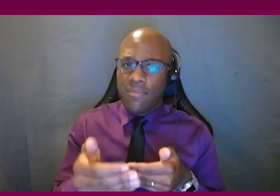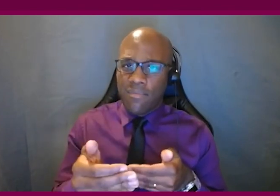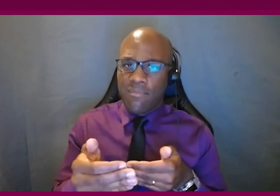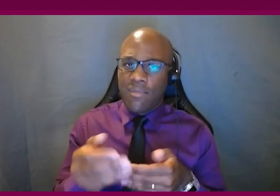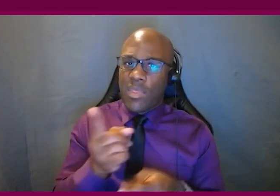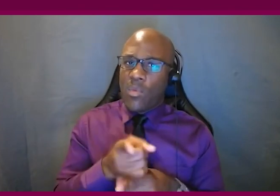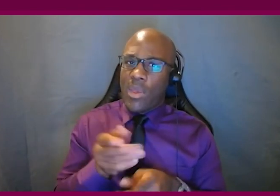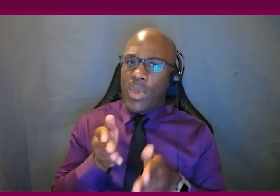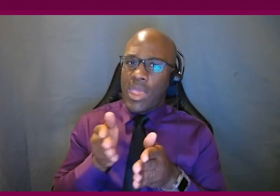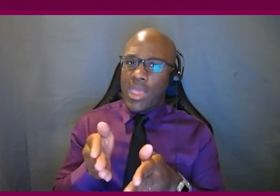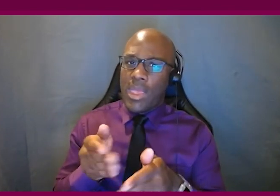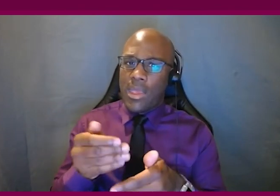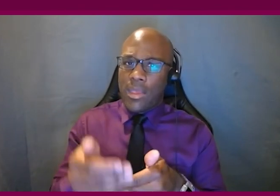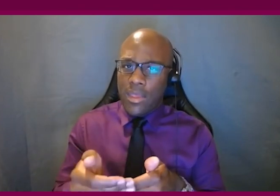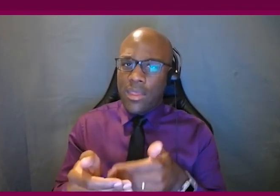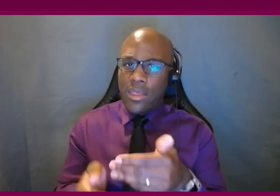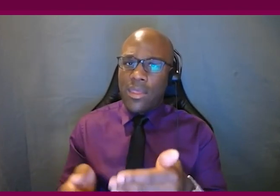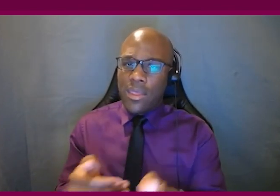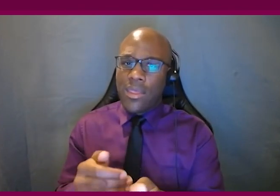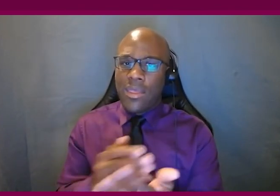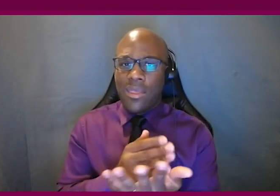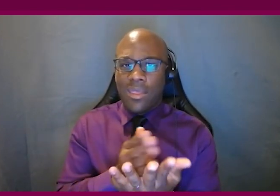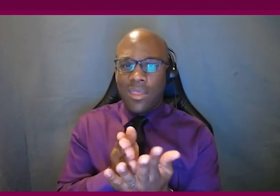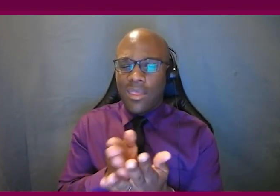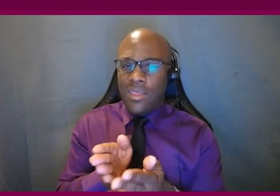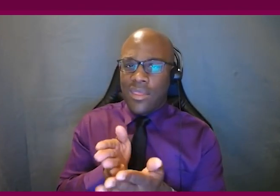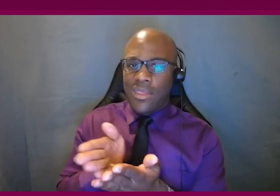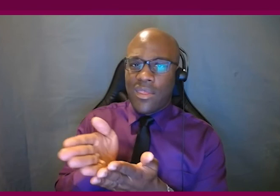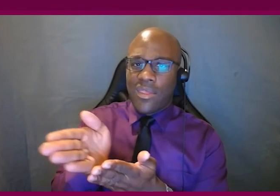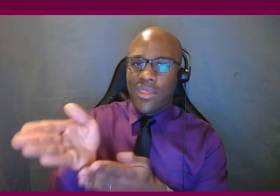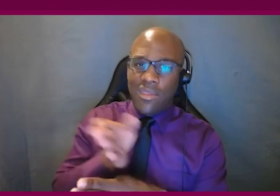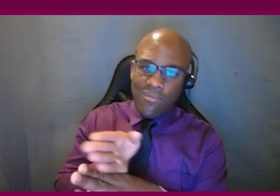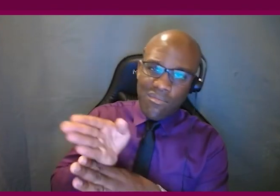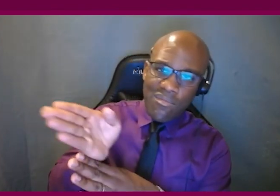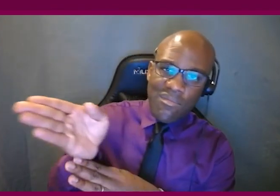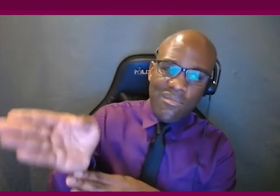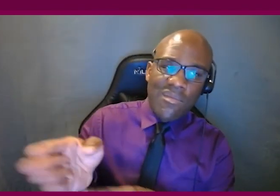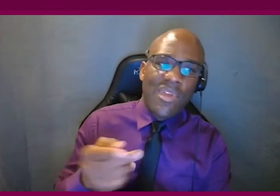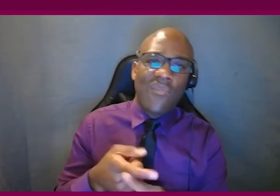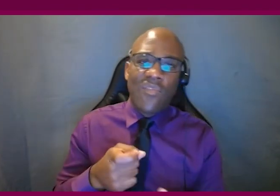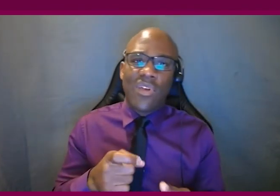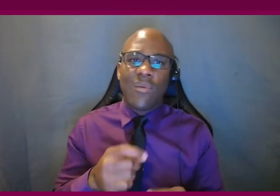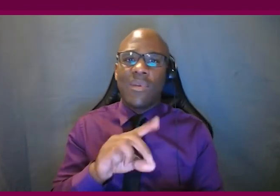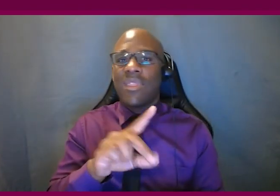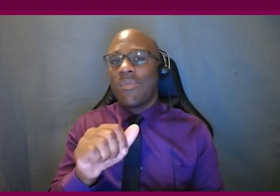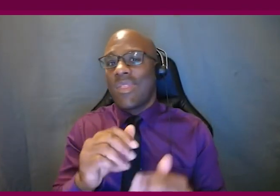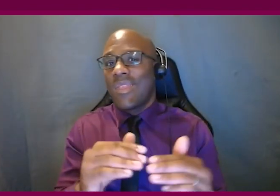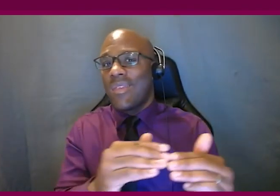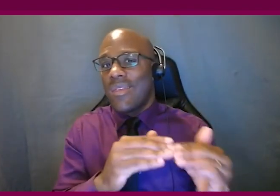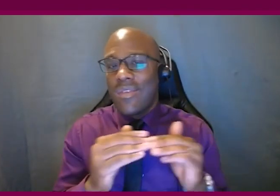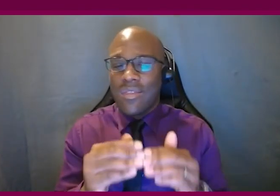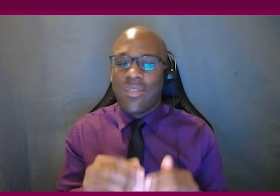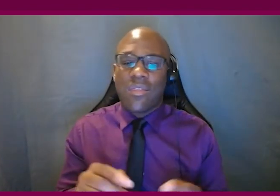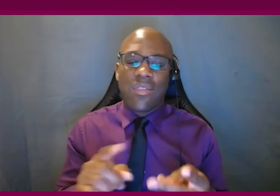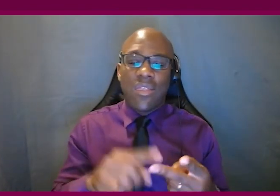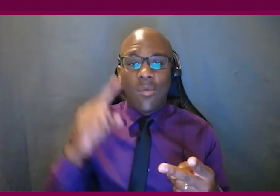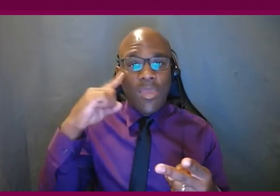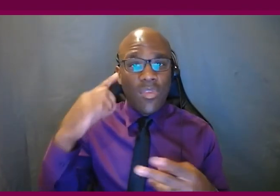So it was really an honor to have a conversation with you. And I had so much fun chatting with you and just picking your brain and thinking out loud with you.